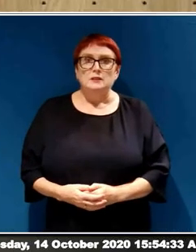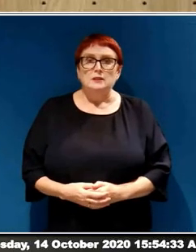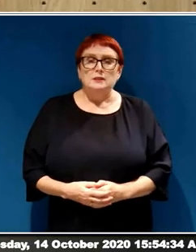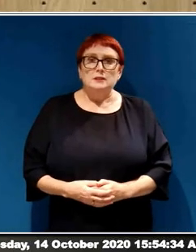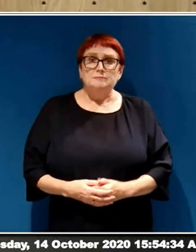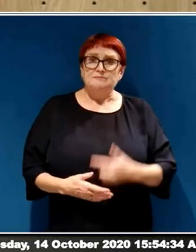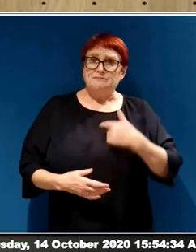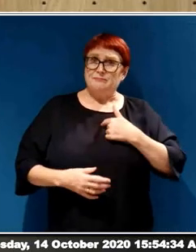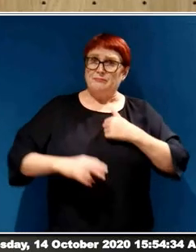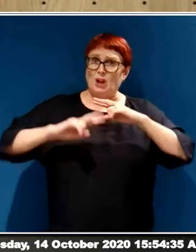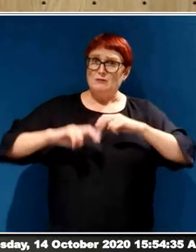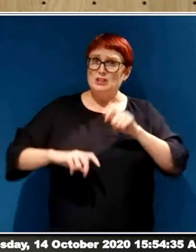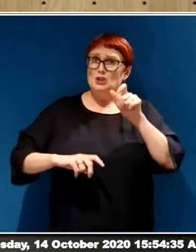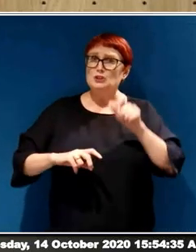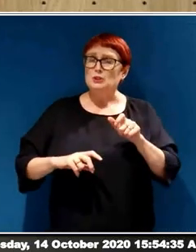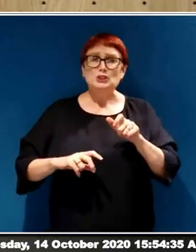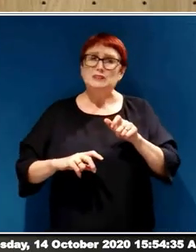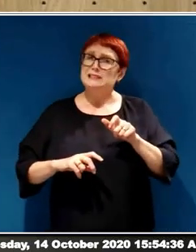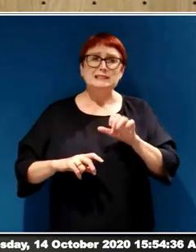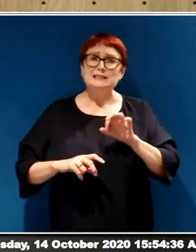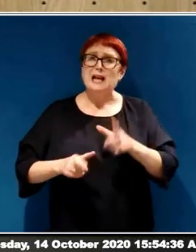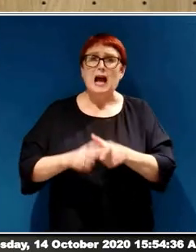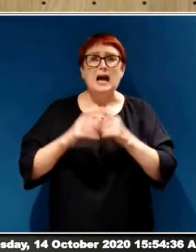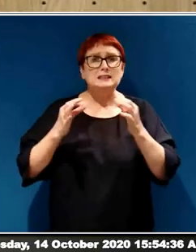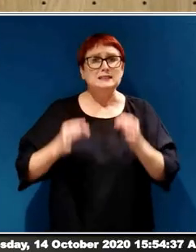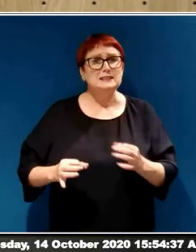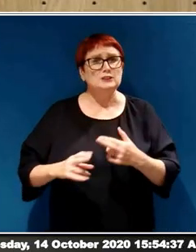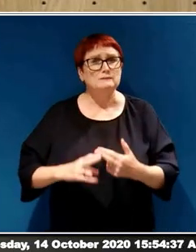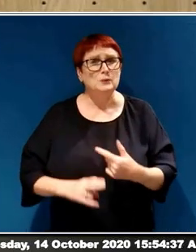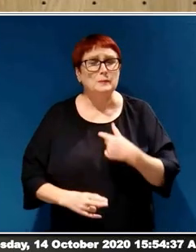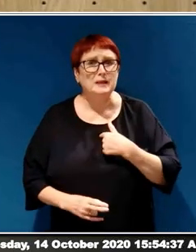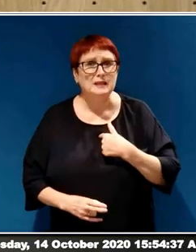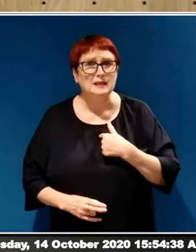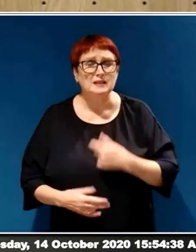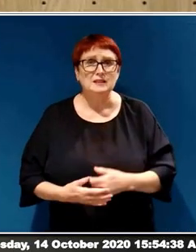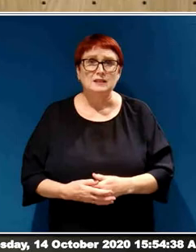because I'm very invested in wanting to see systems change,